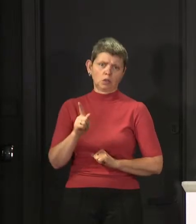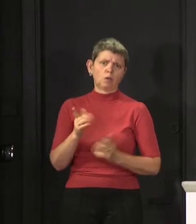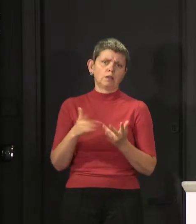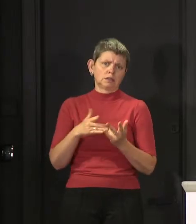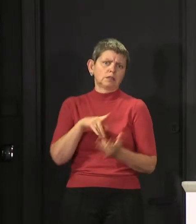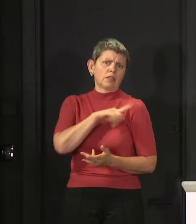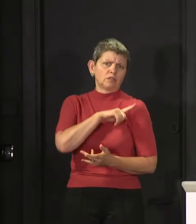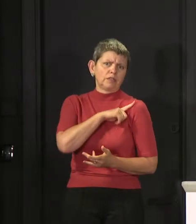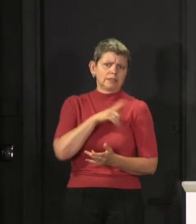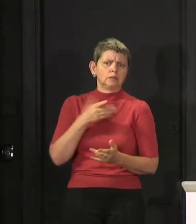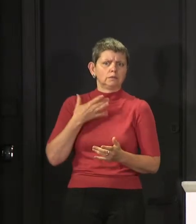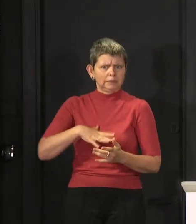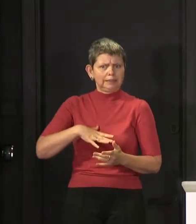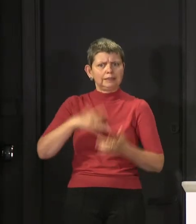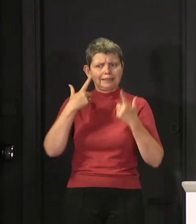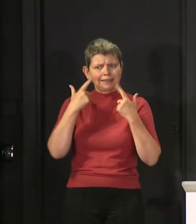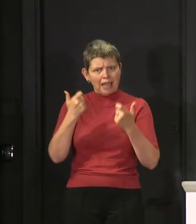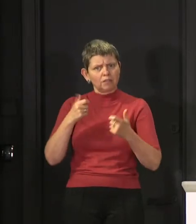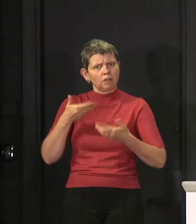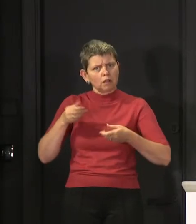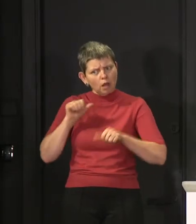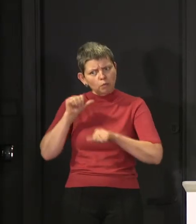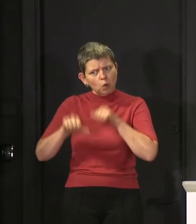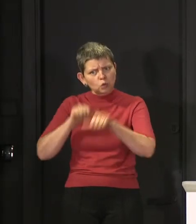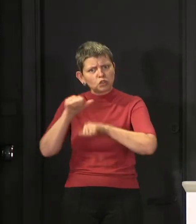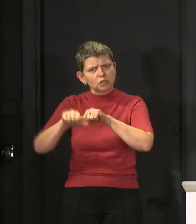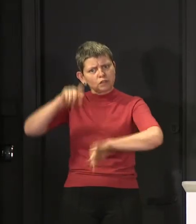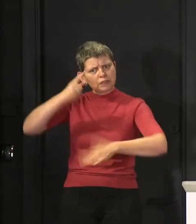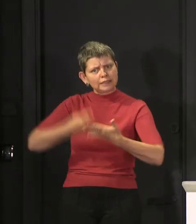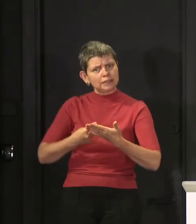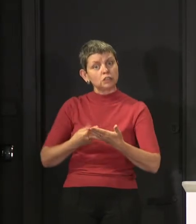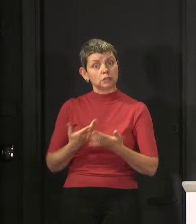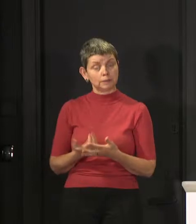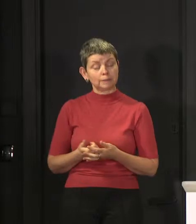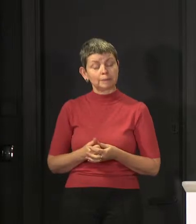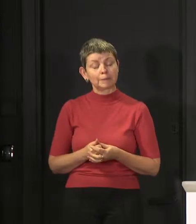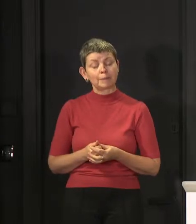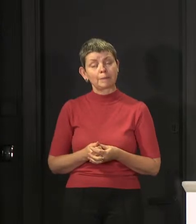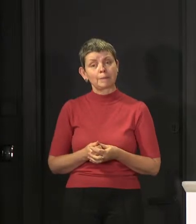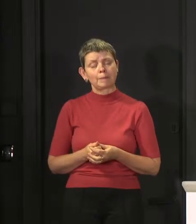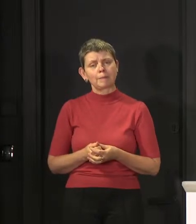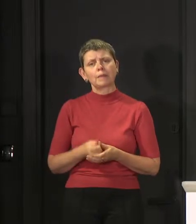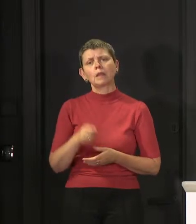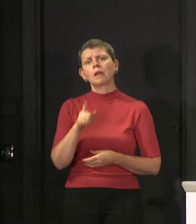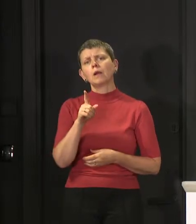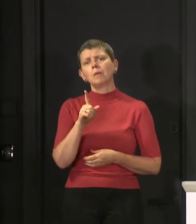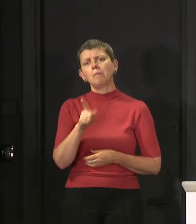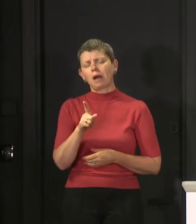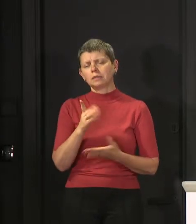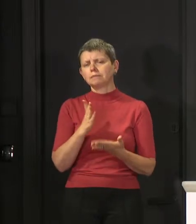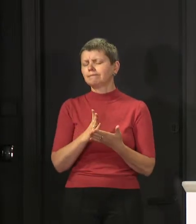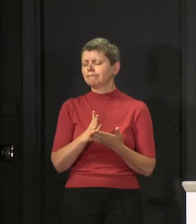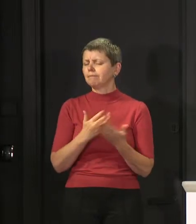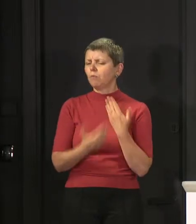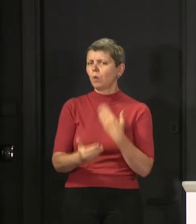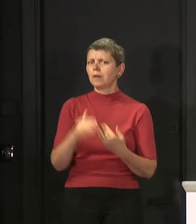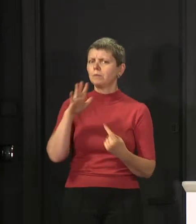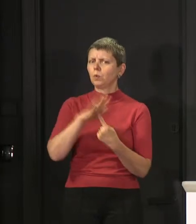a careful approach to decision-making here. But a more fundamental point here is that